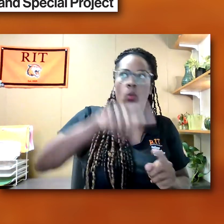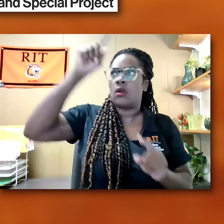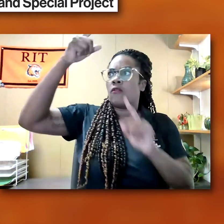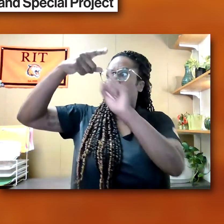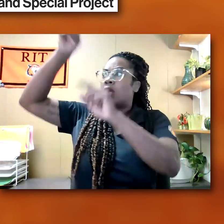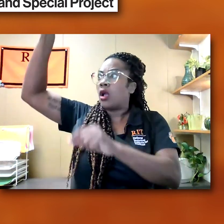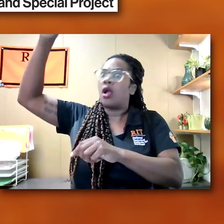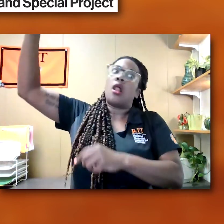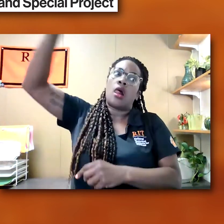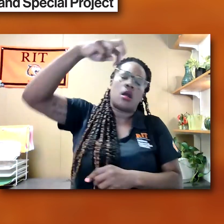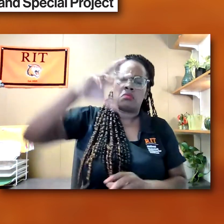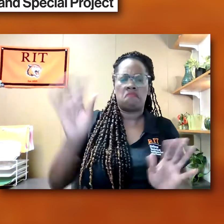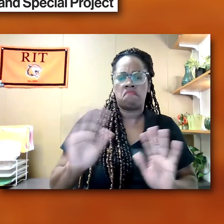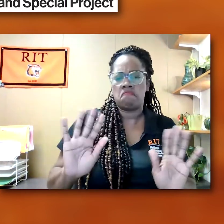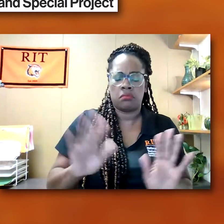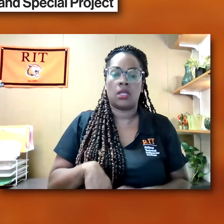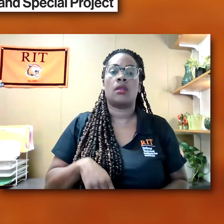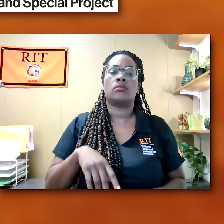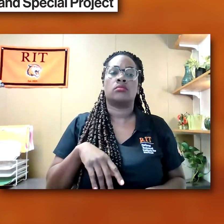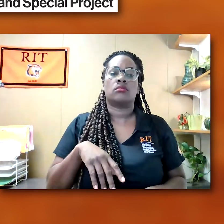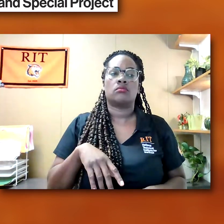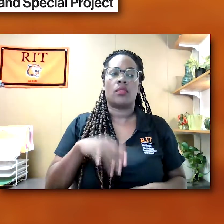for the entire process, from start to finish.